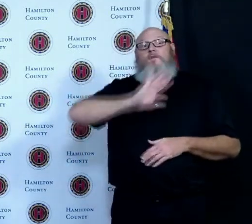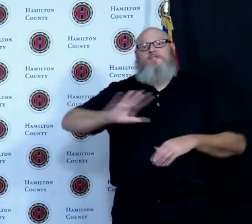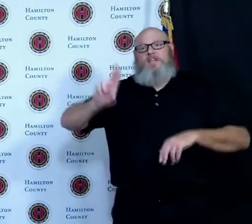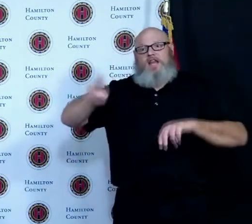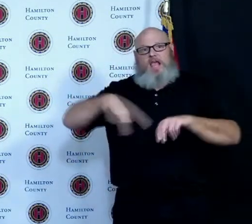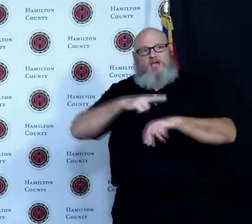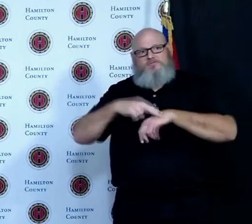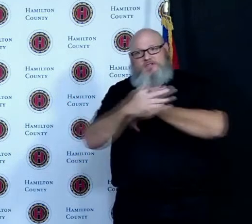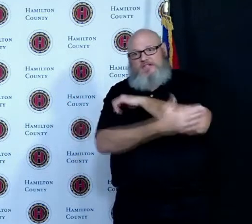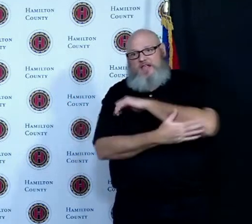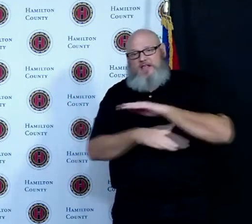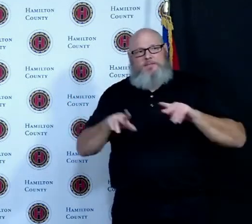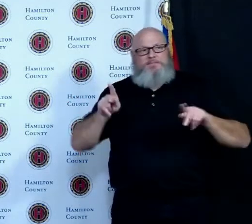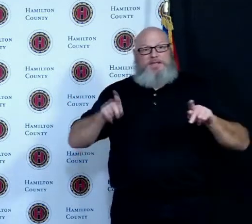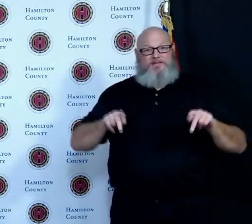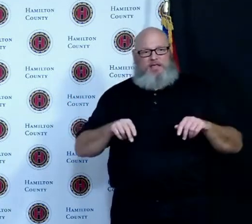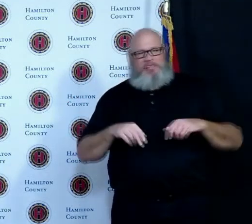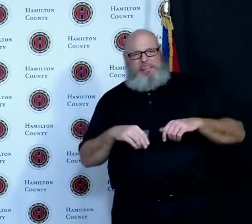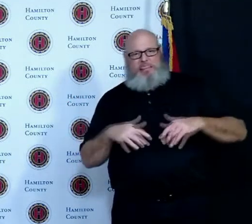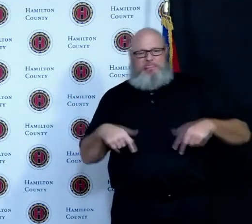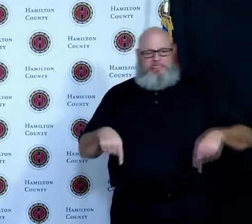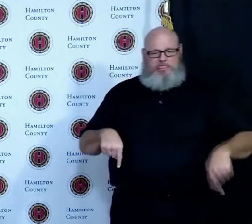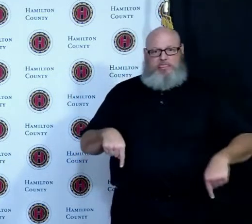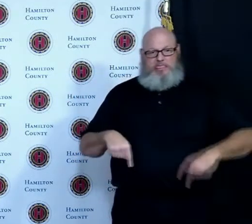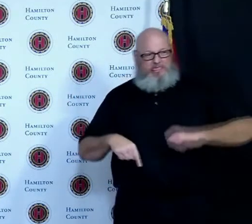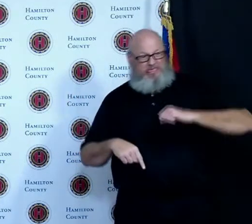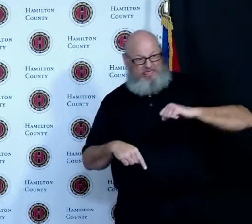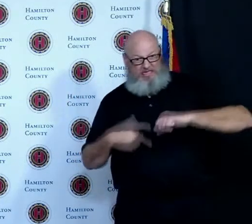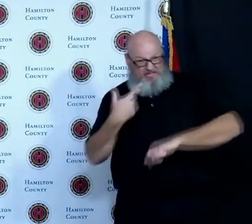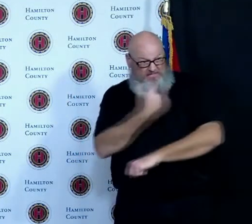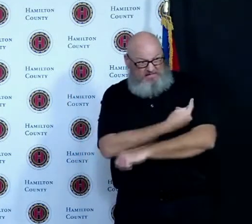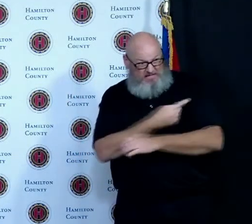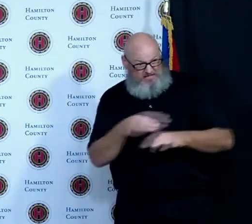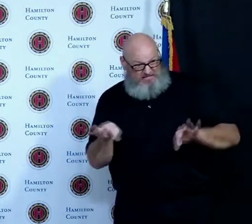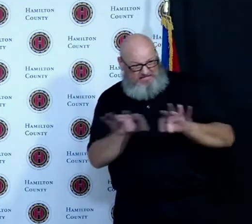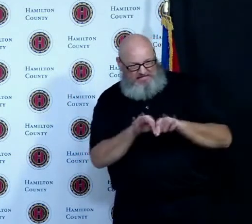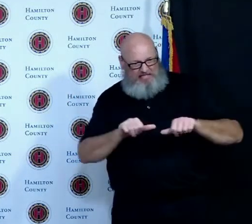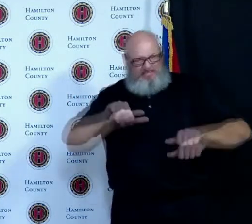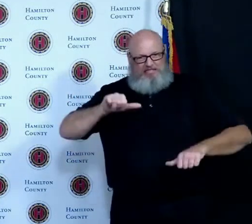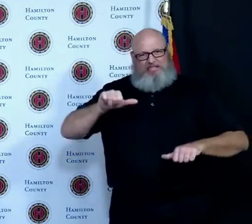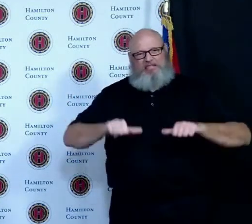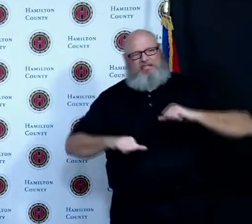some vaccines and I think the the truth is people need to understand that this is a safe vaccine